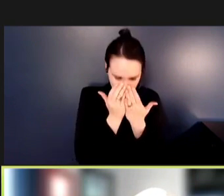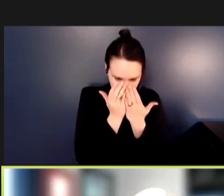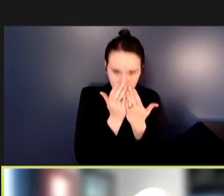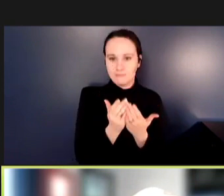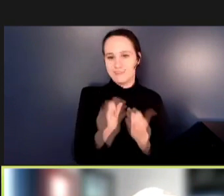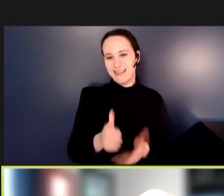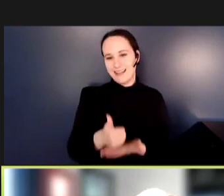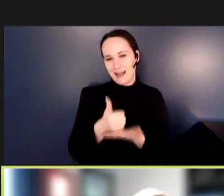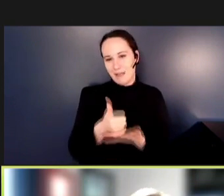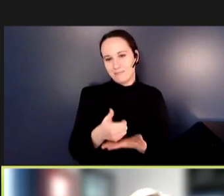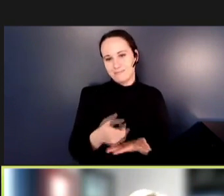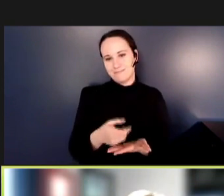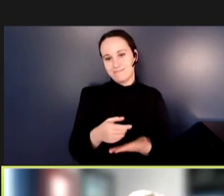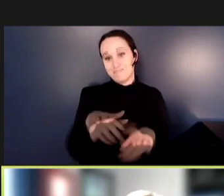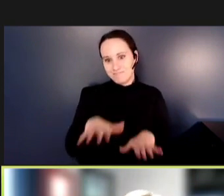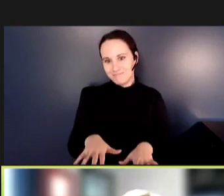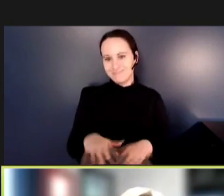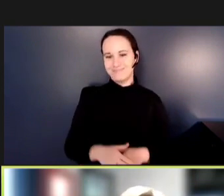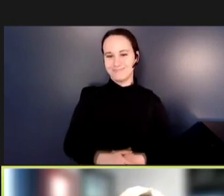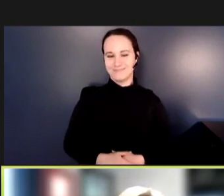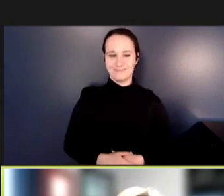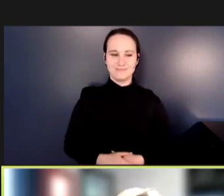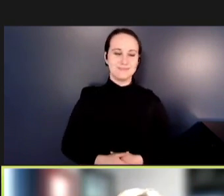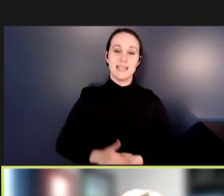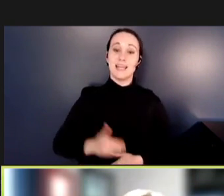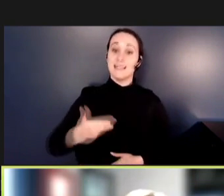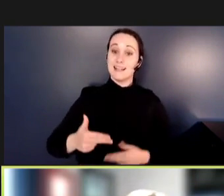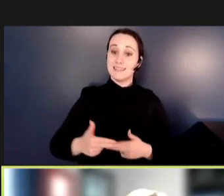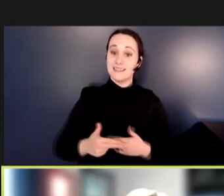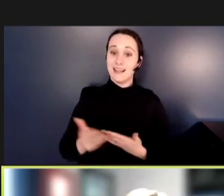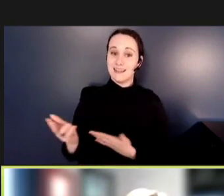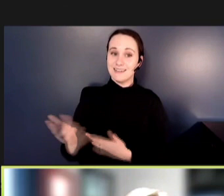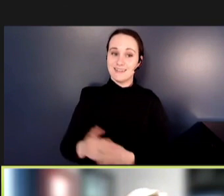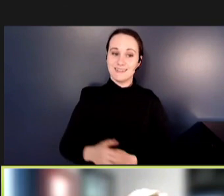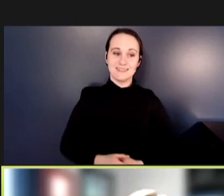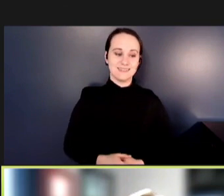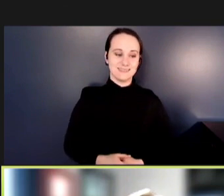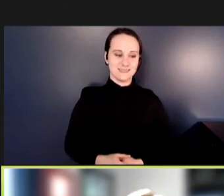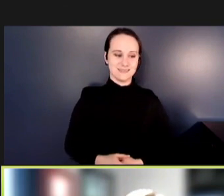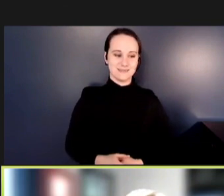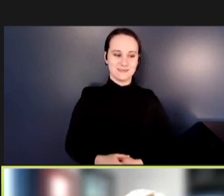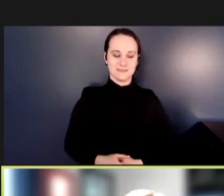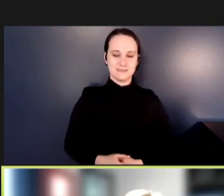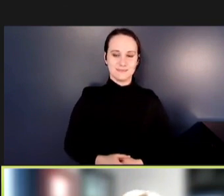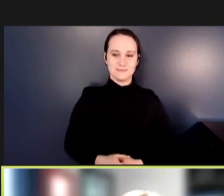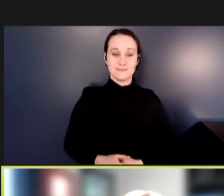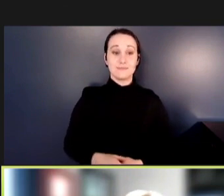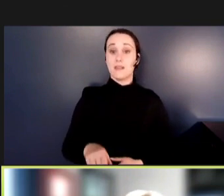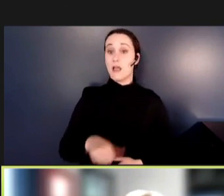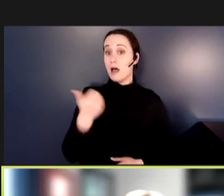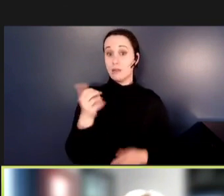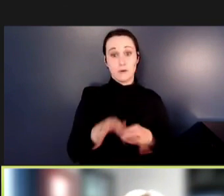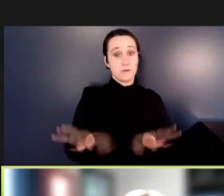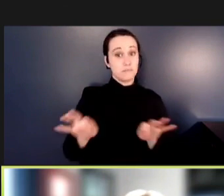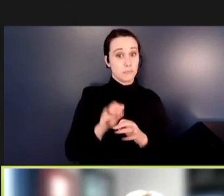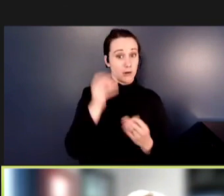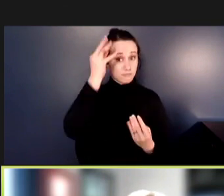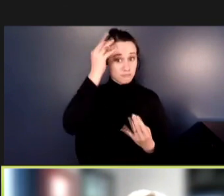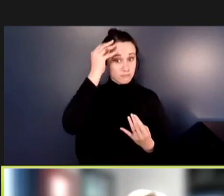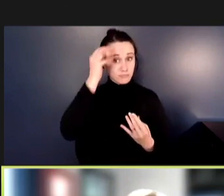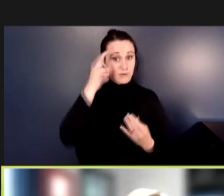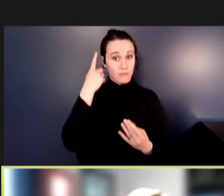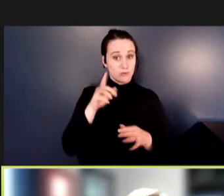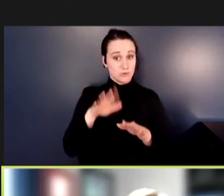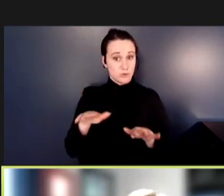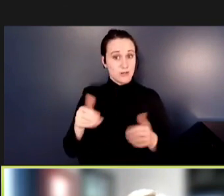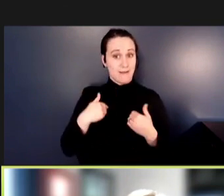something that can help Another important thing to consider with children with special needs is